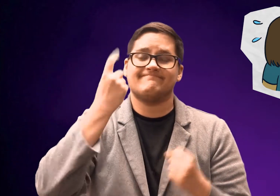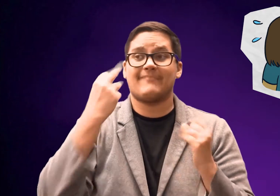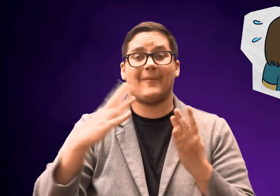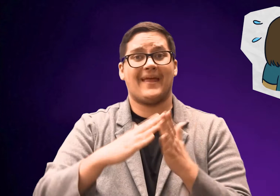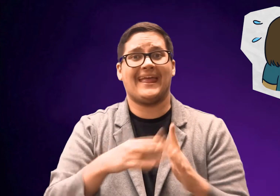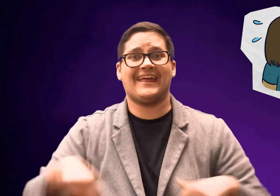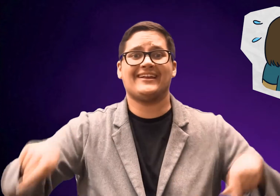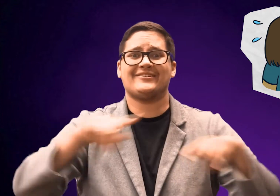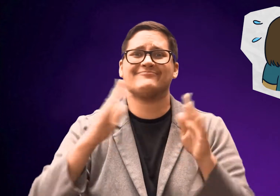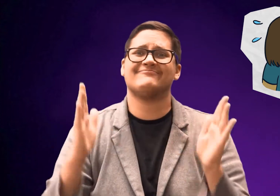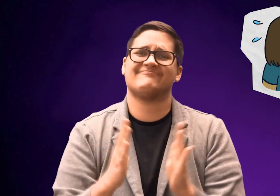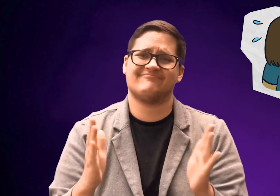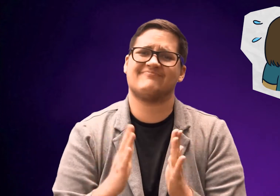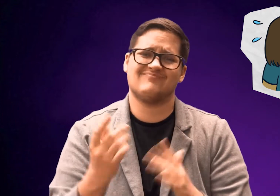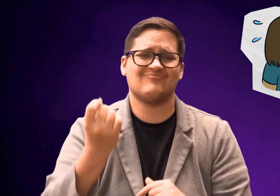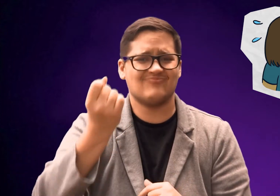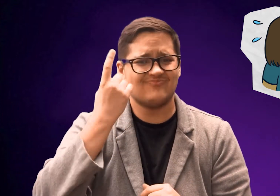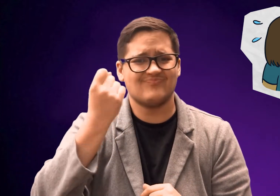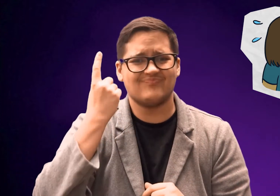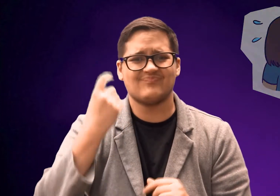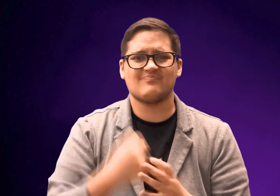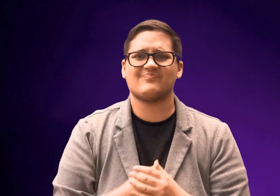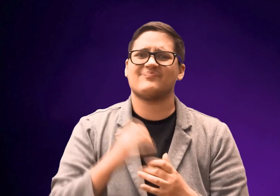That's understandable, especially if your community is small and close-knit.